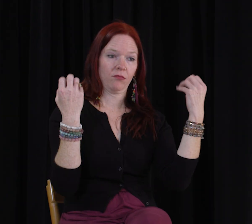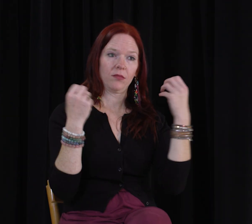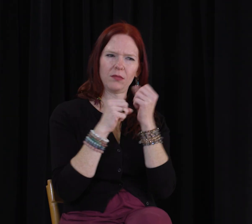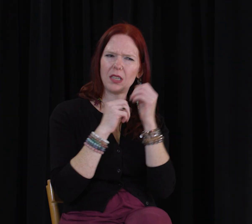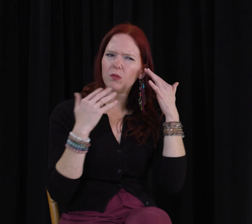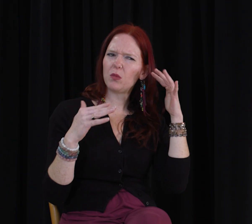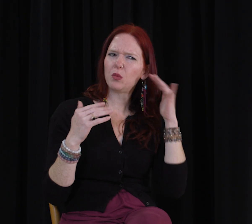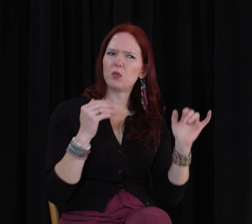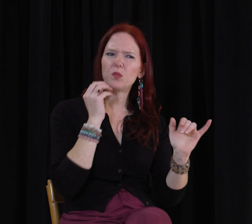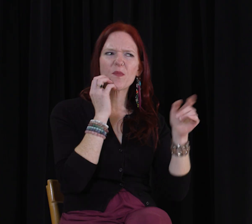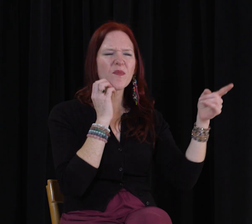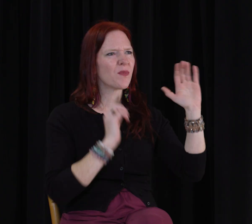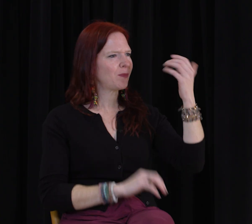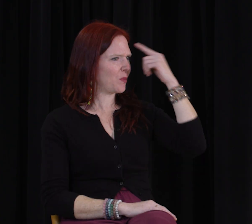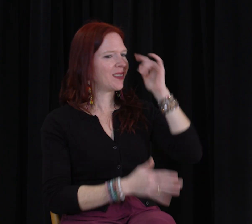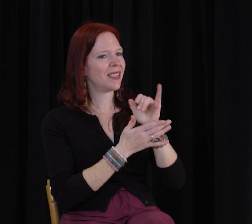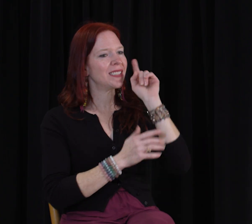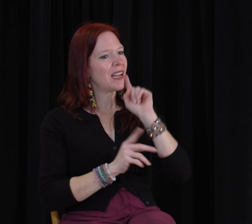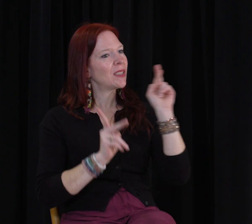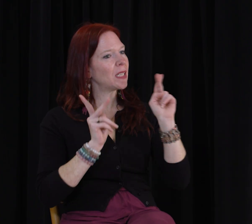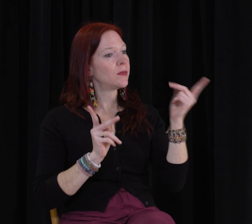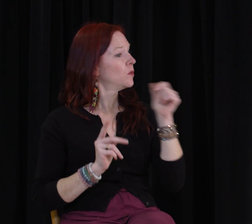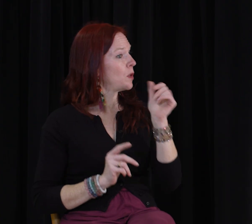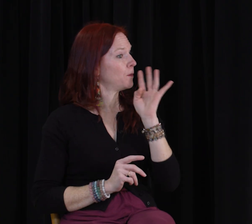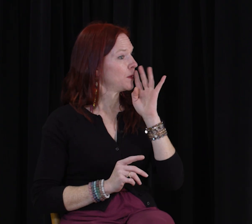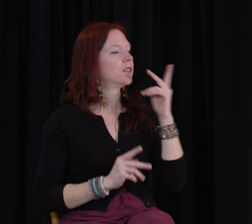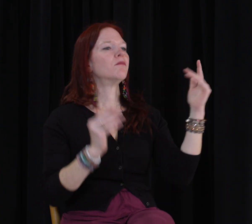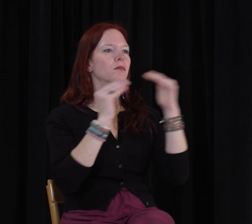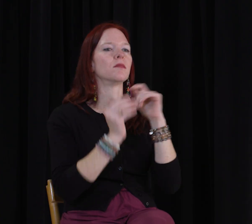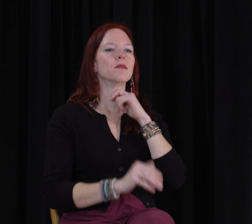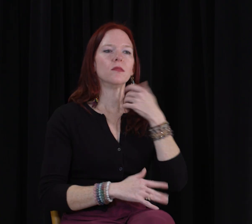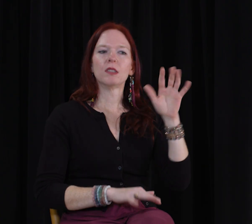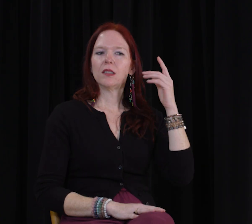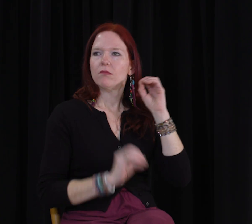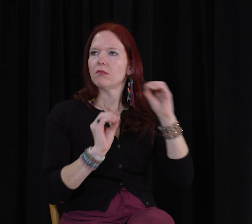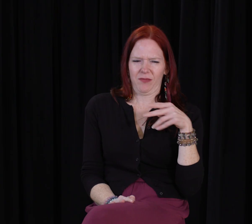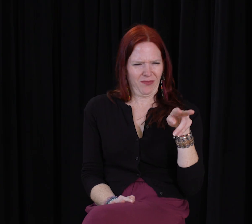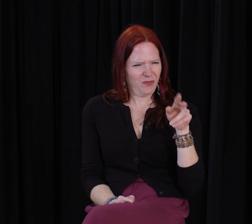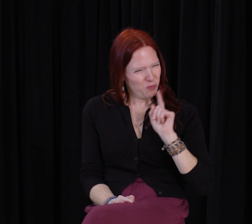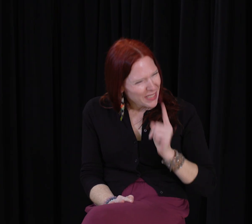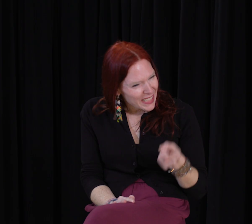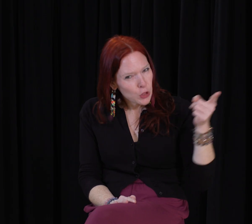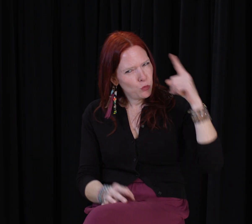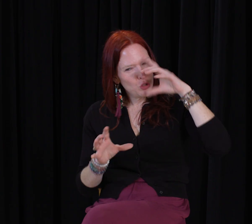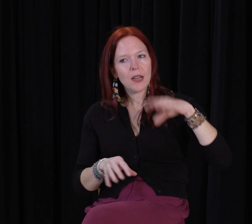I made noise when I sign. They seemed to think that, because Deaf people don’t speak, we’re completely quiet. “Really...? You’re shocked?”